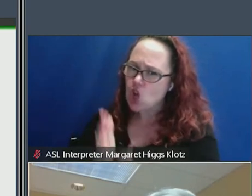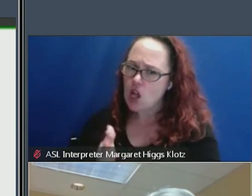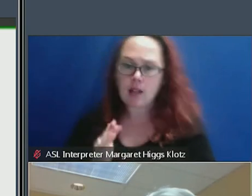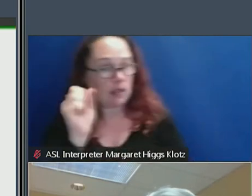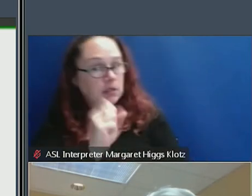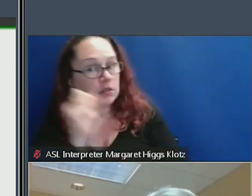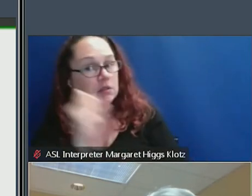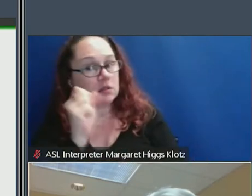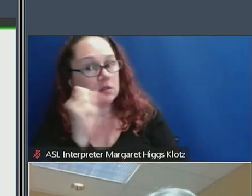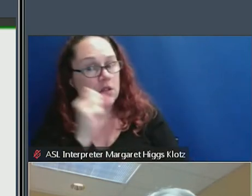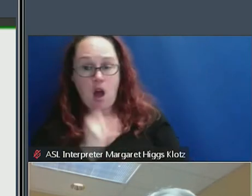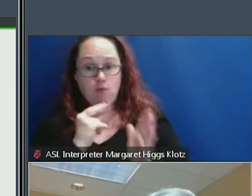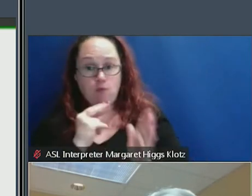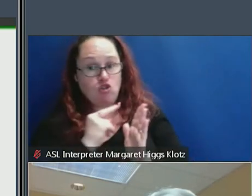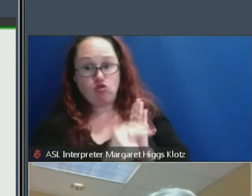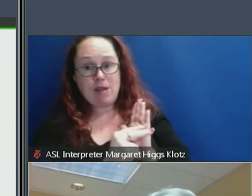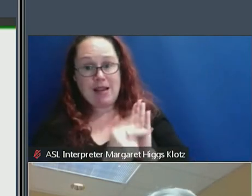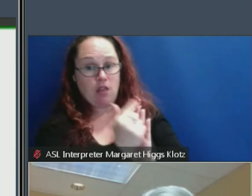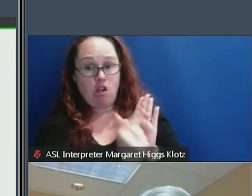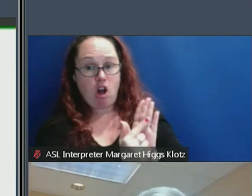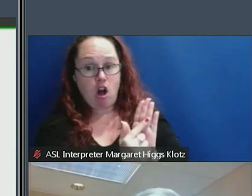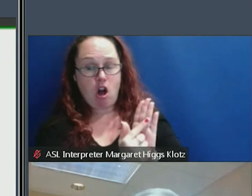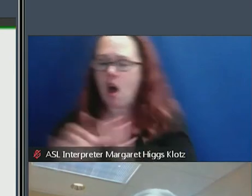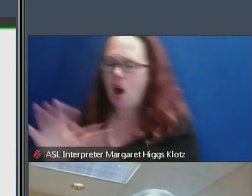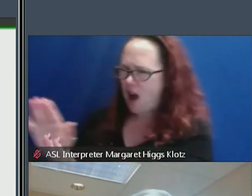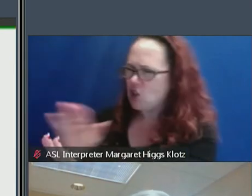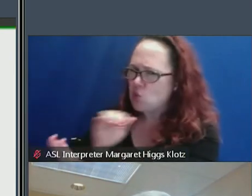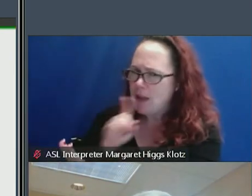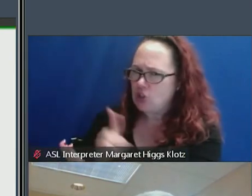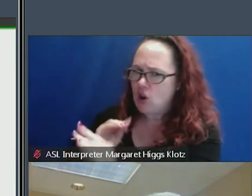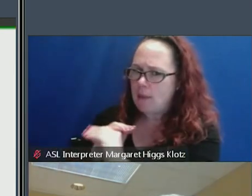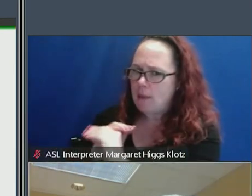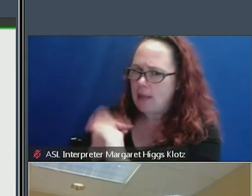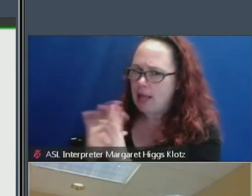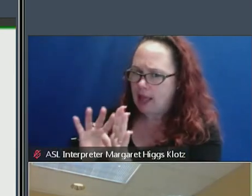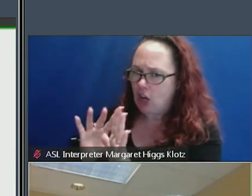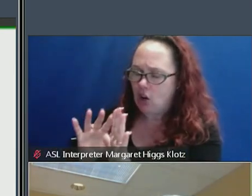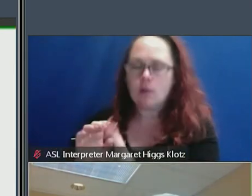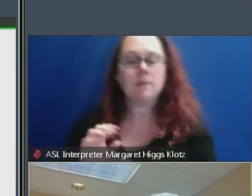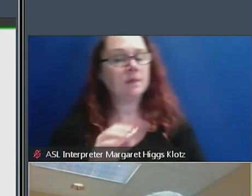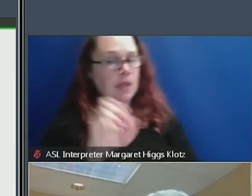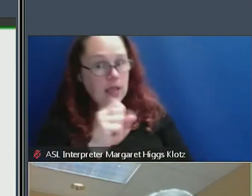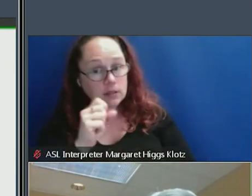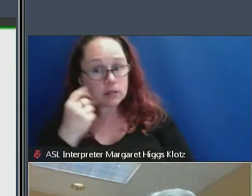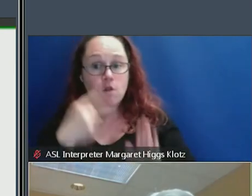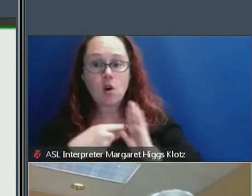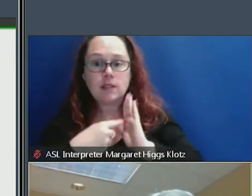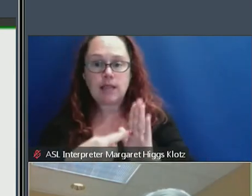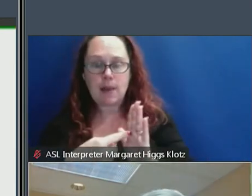I'm just reading the board. Okay. I just, I just want to make sure I'm following you. Okay. Yeah. So for example, I told him now in twenties,